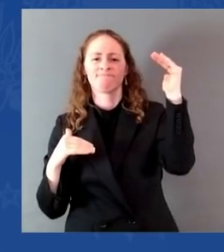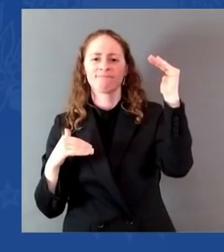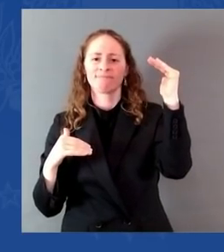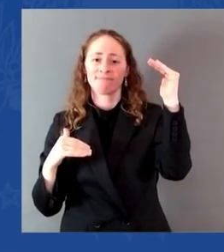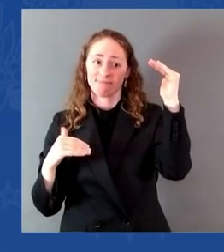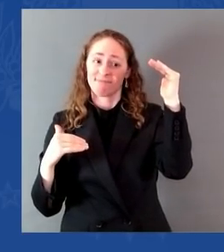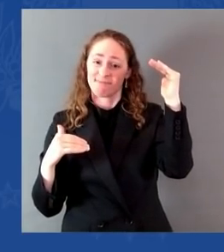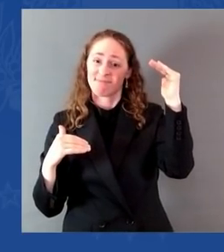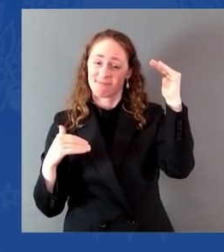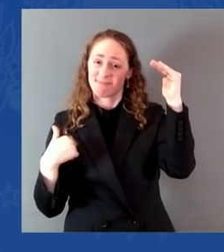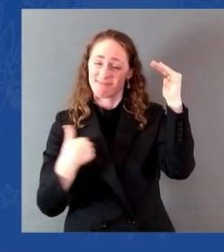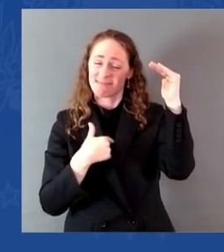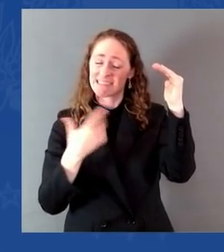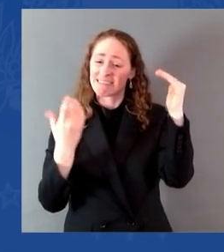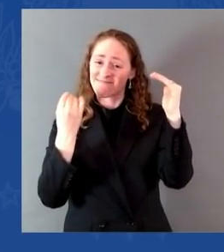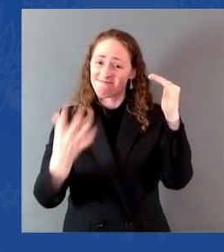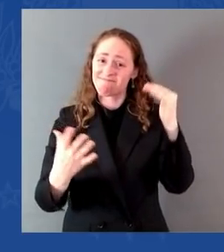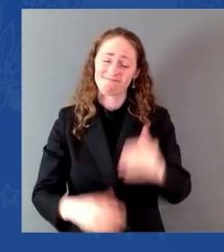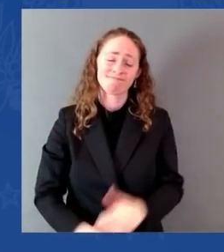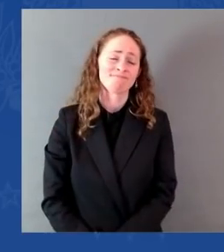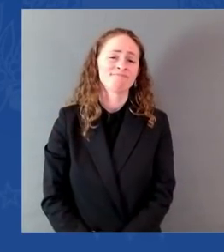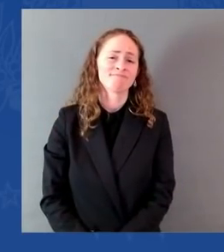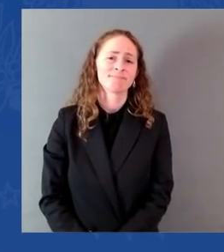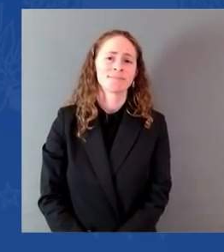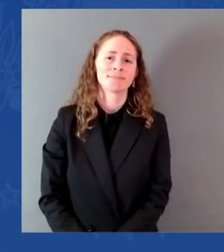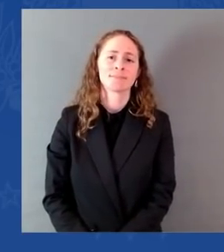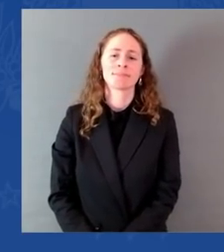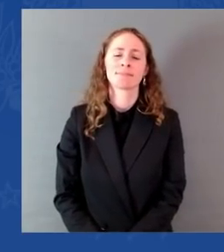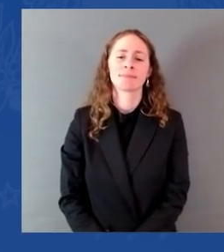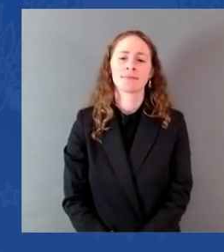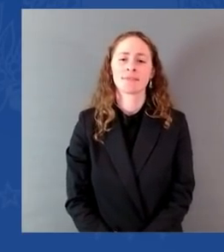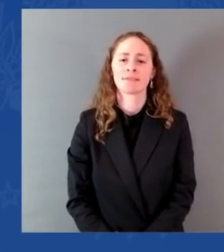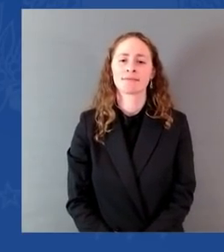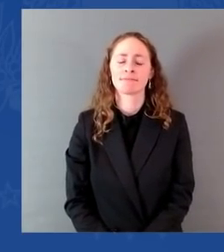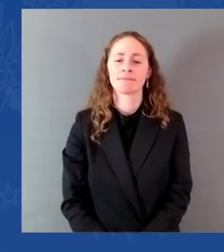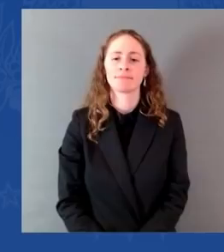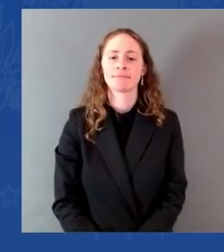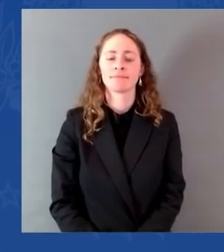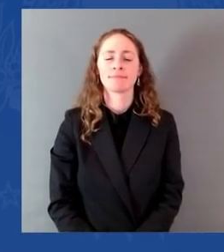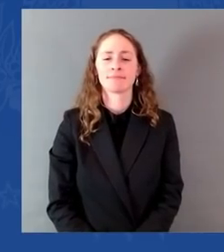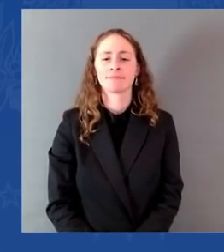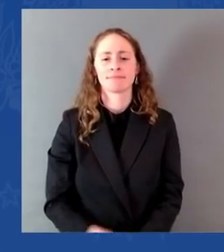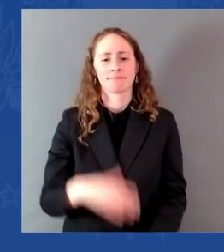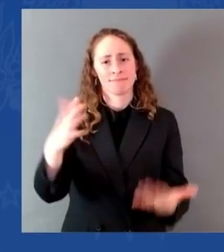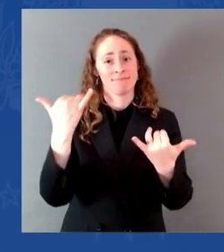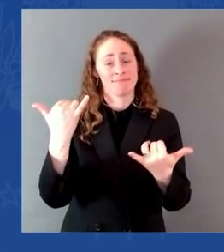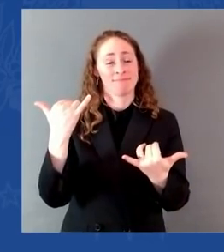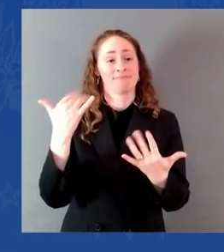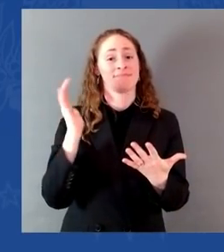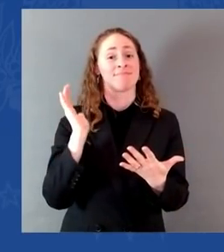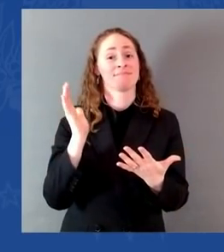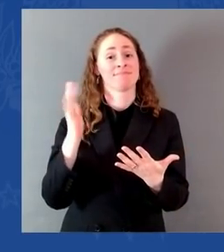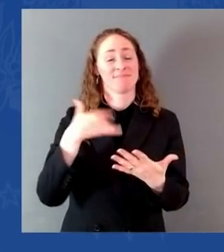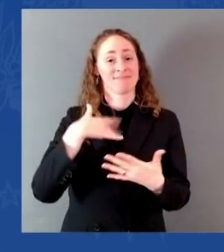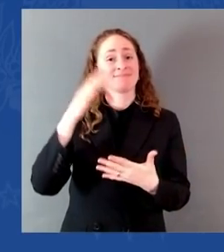we rank 34 in the world -- 34 in the world -- in early education for children -- the United States of America.